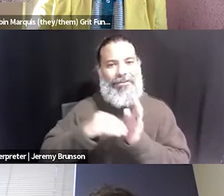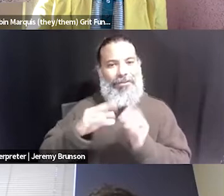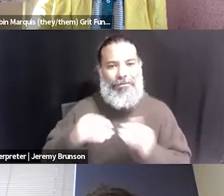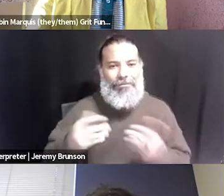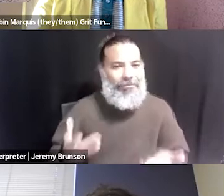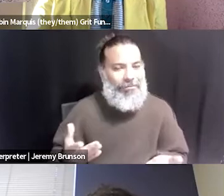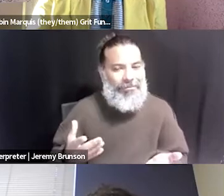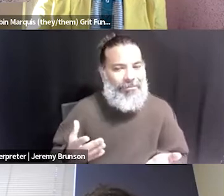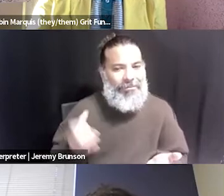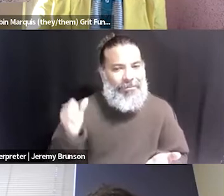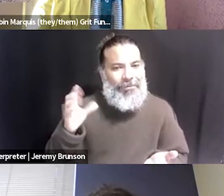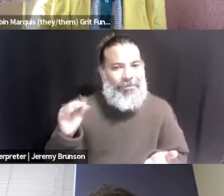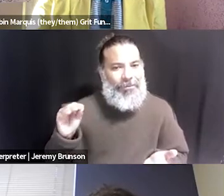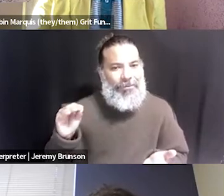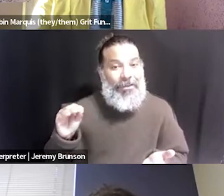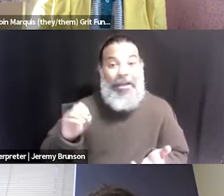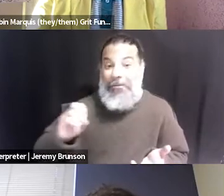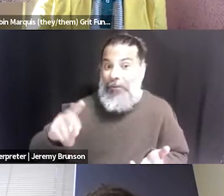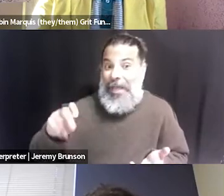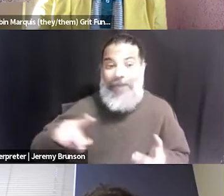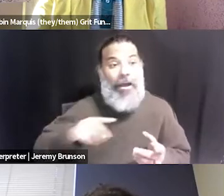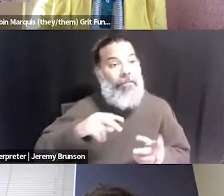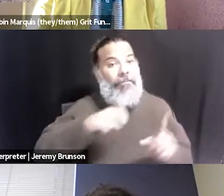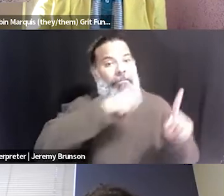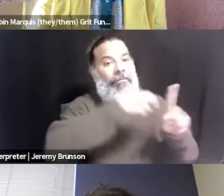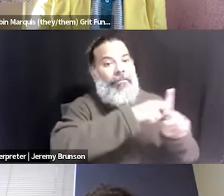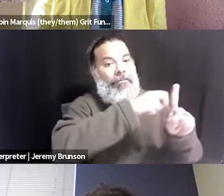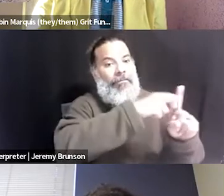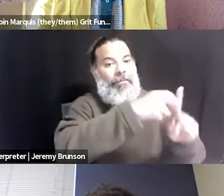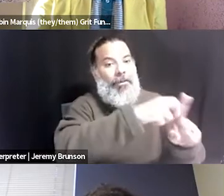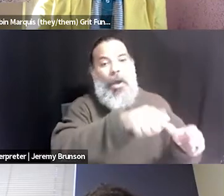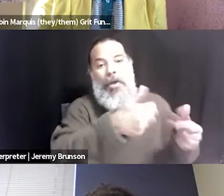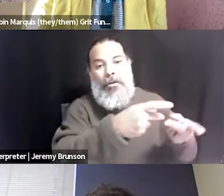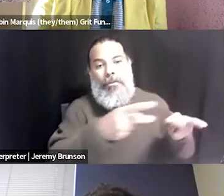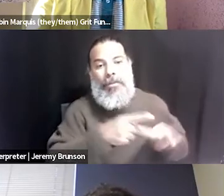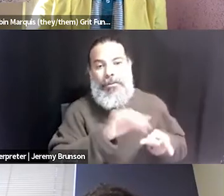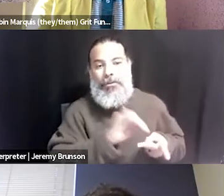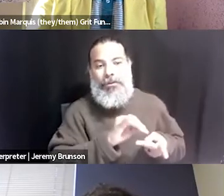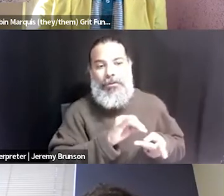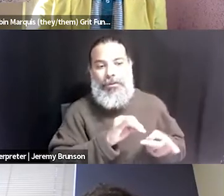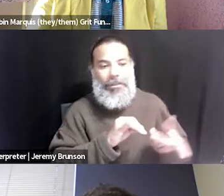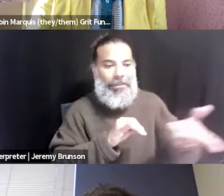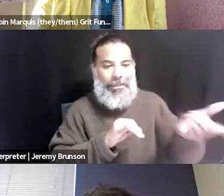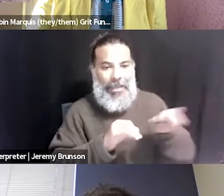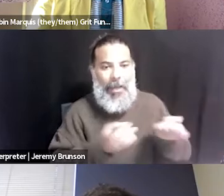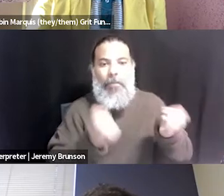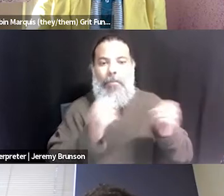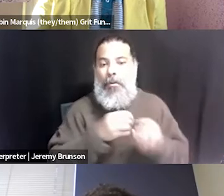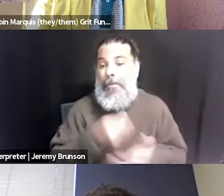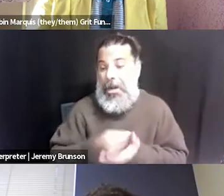So is it okay if I'm going out to all these other sources to get additional money to pay